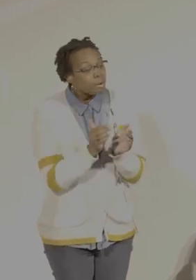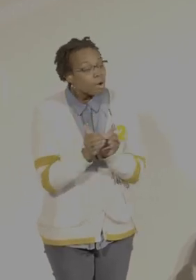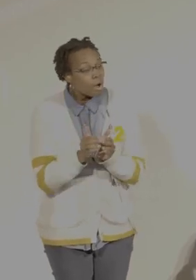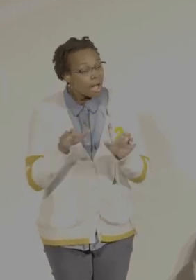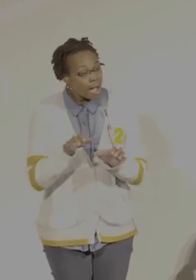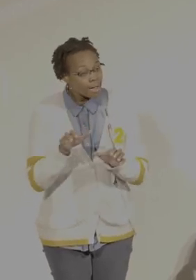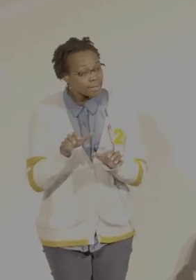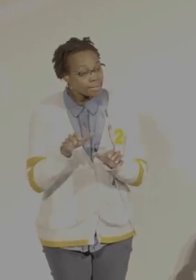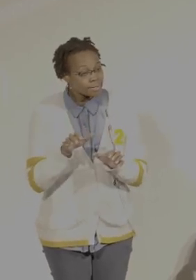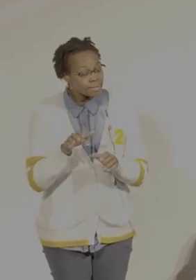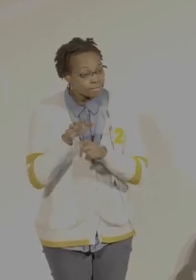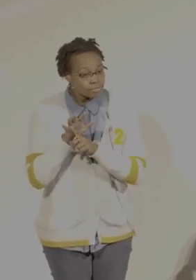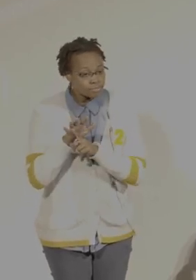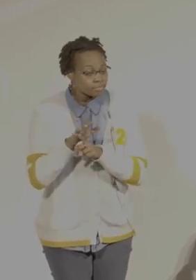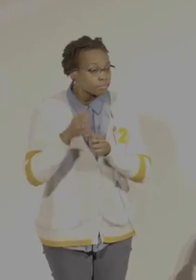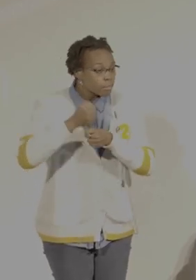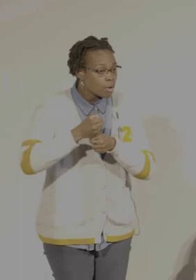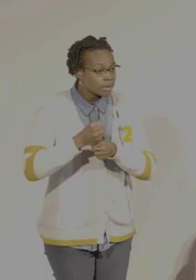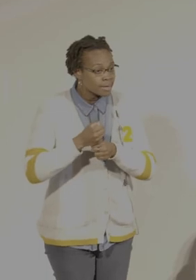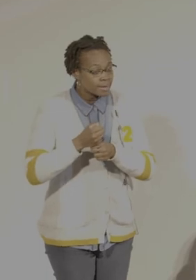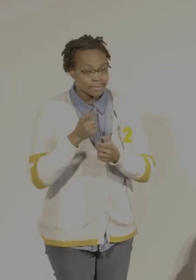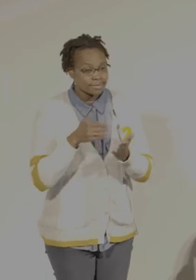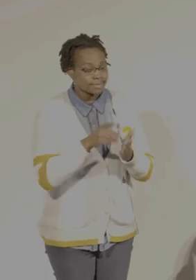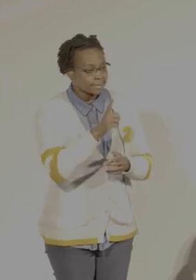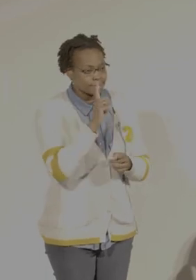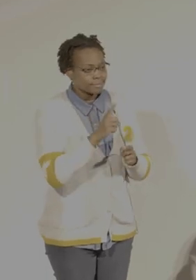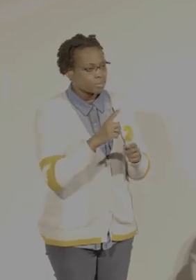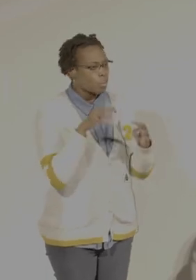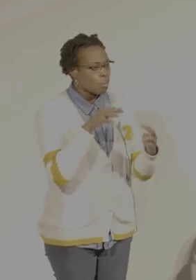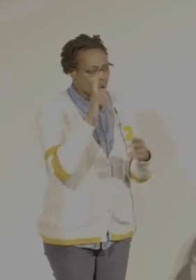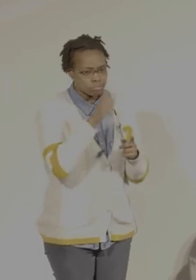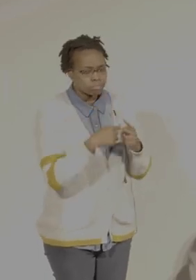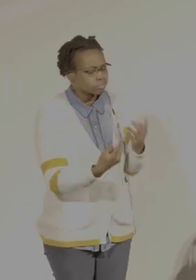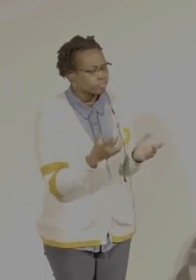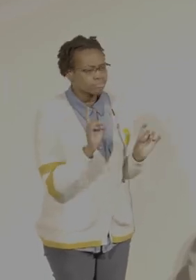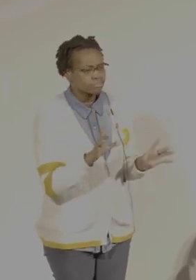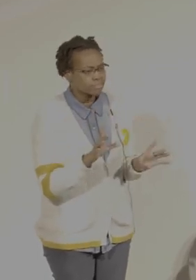egregious war over the last six, seven weeks. There was the one example of the brave woman